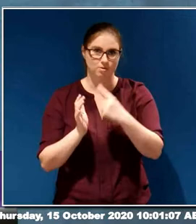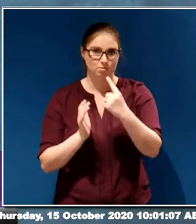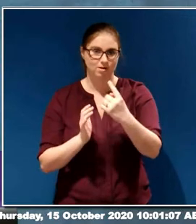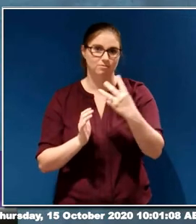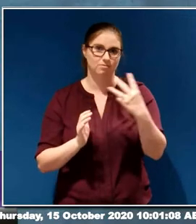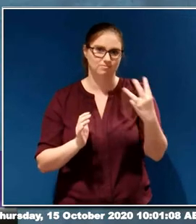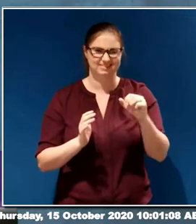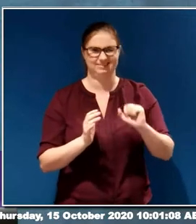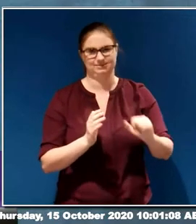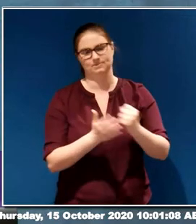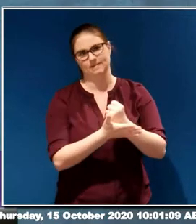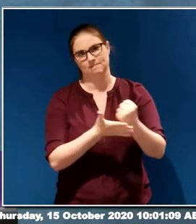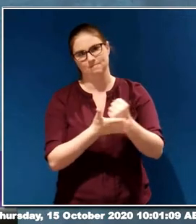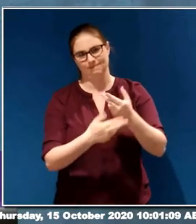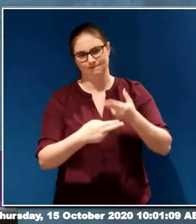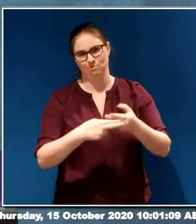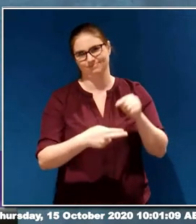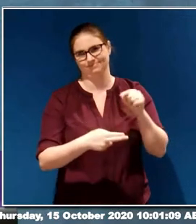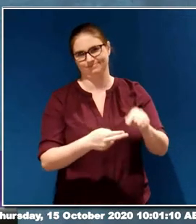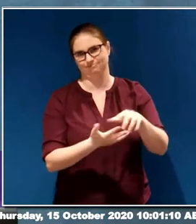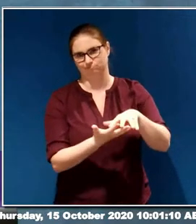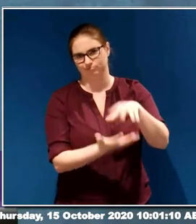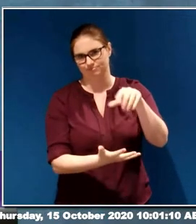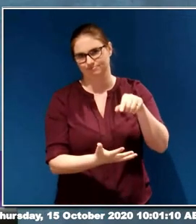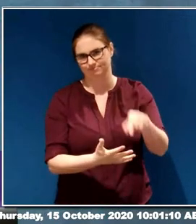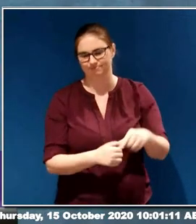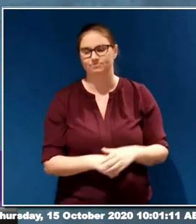Chair, there is also a bundle of relevant material that I tender